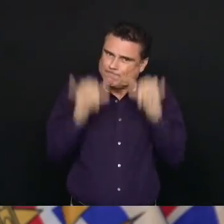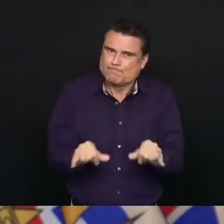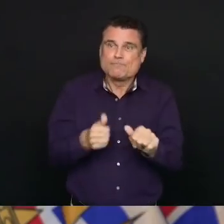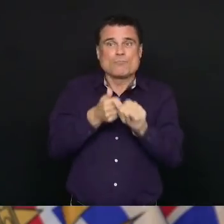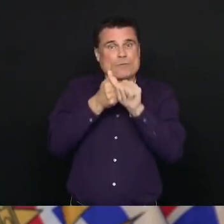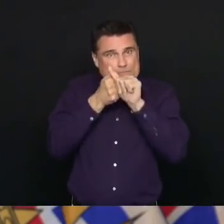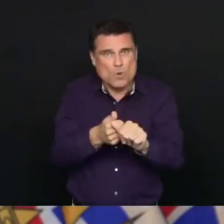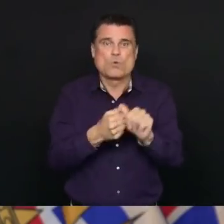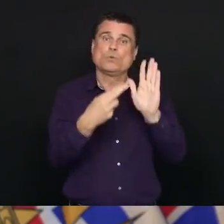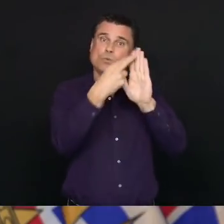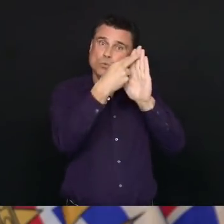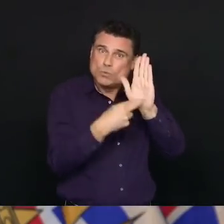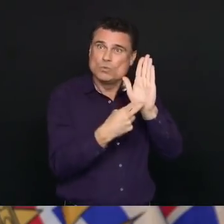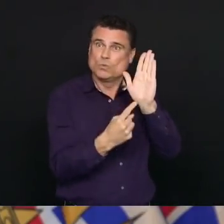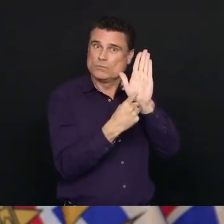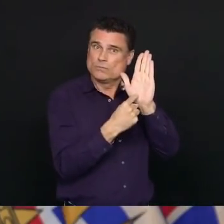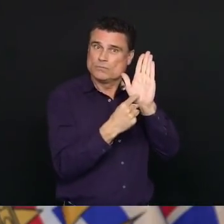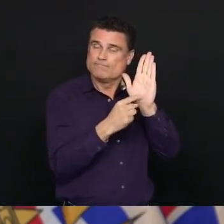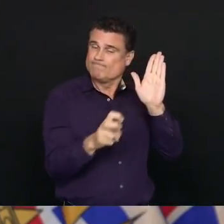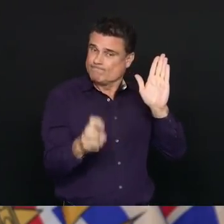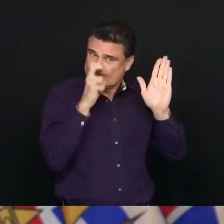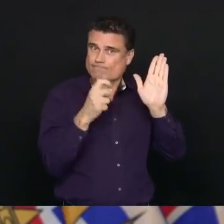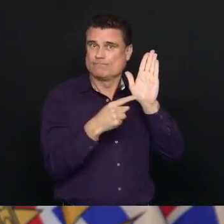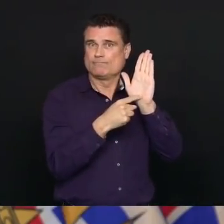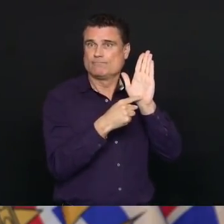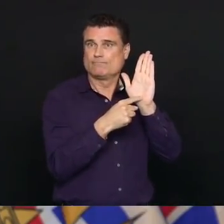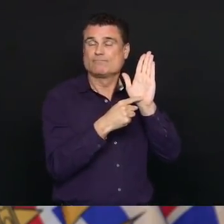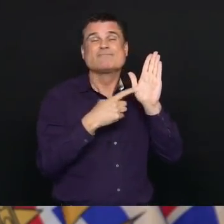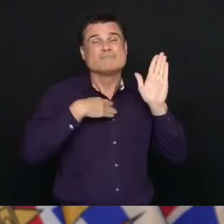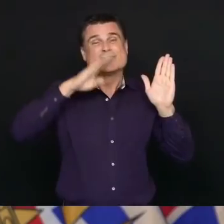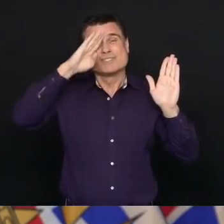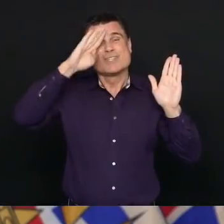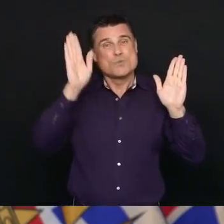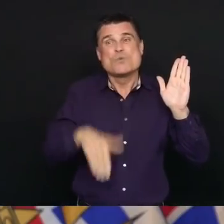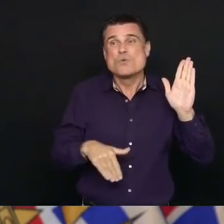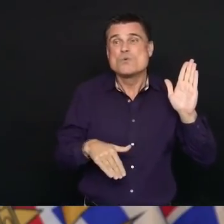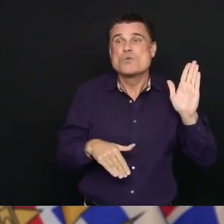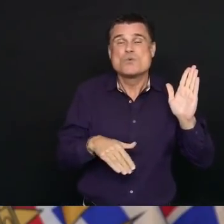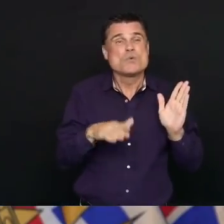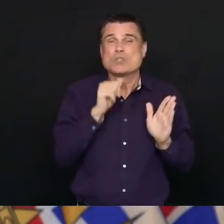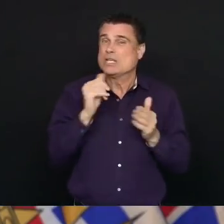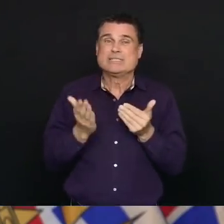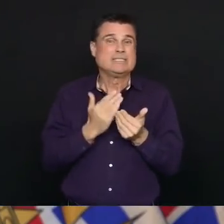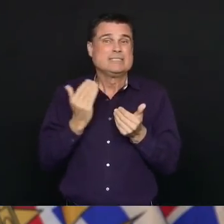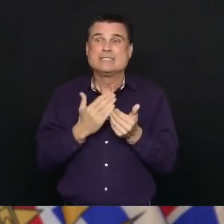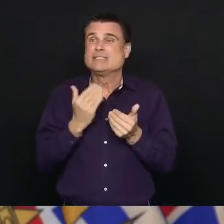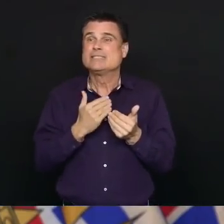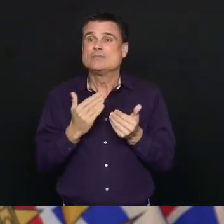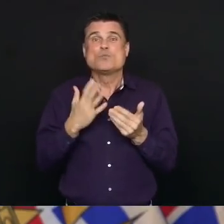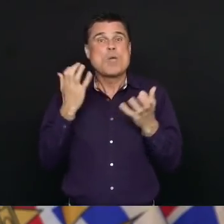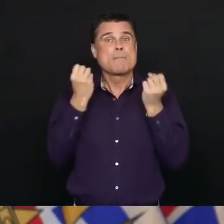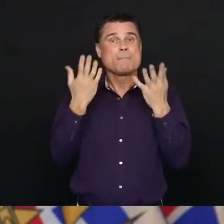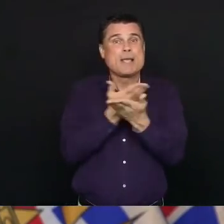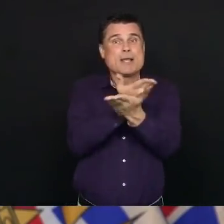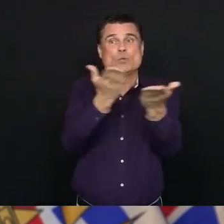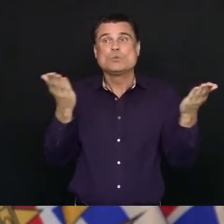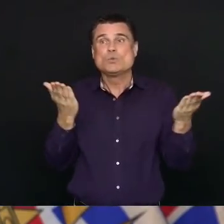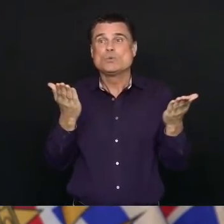We are holding her own and keeping it down but we all need to continue to do this. Going into this long weekend it is more